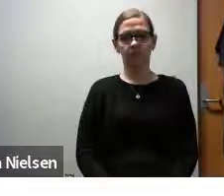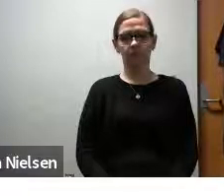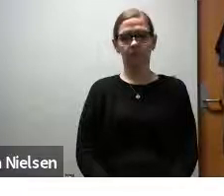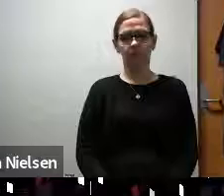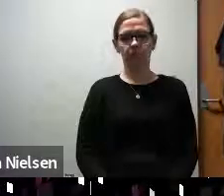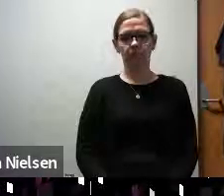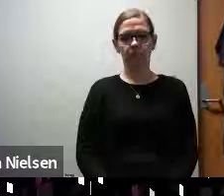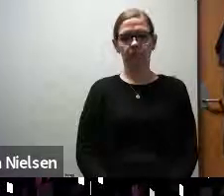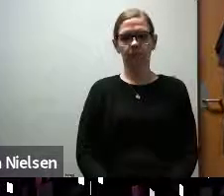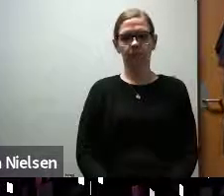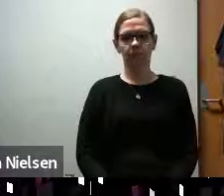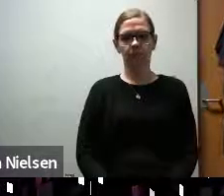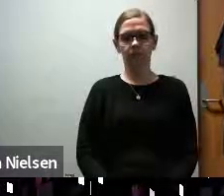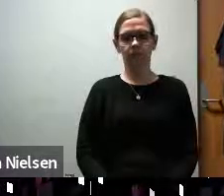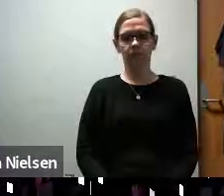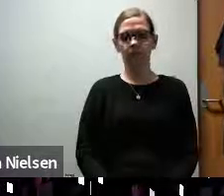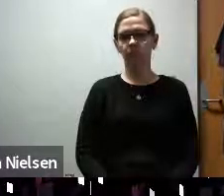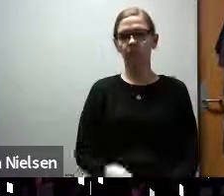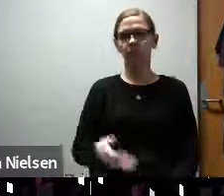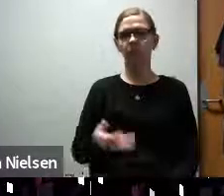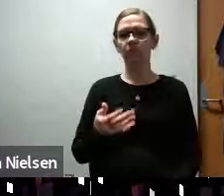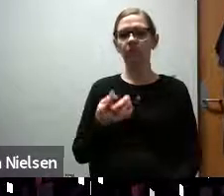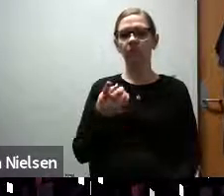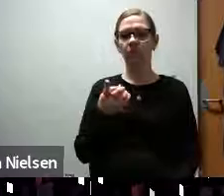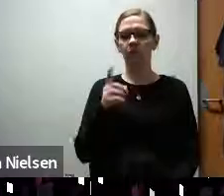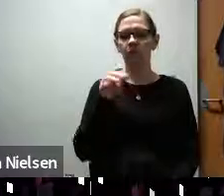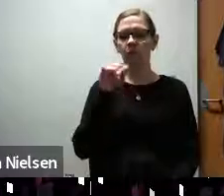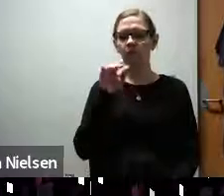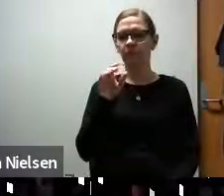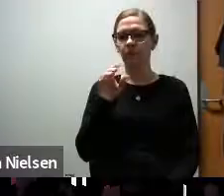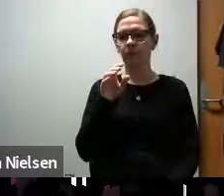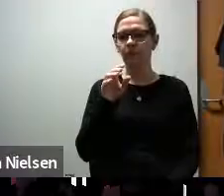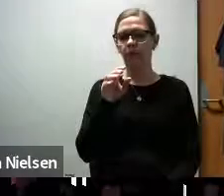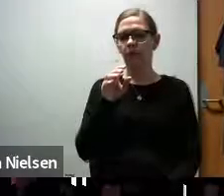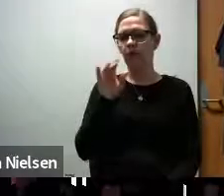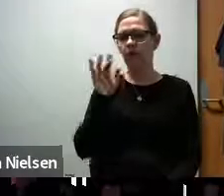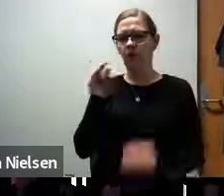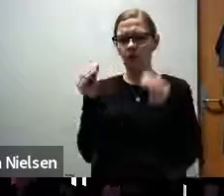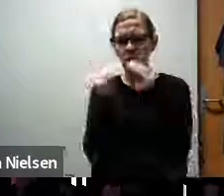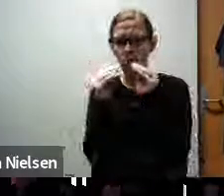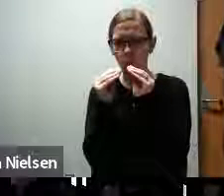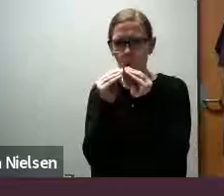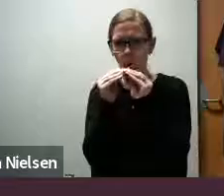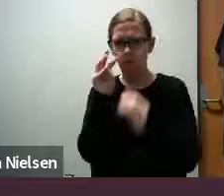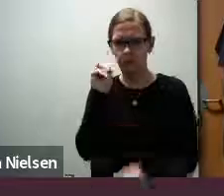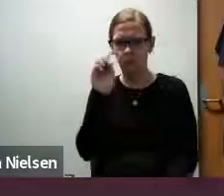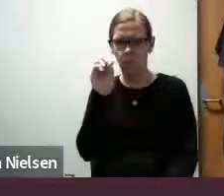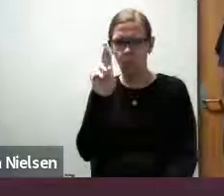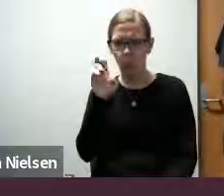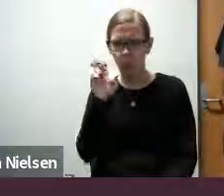So what happens when you hit the More button beside unmute all so we know there's that more button is there.